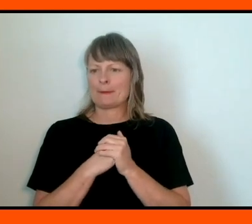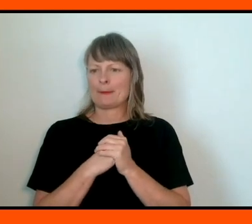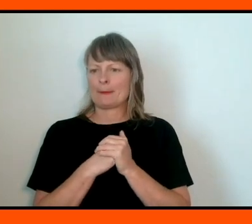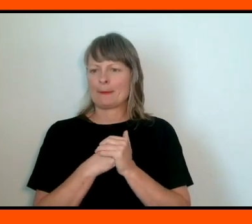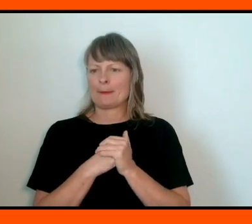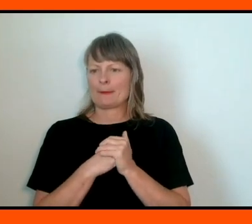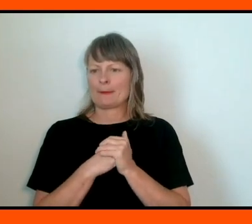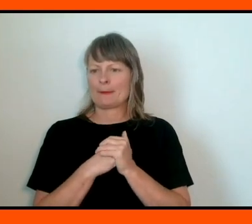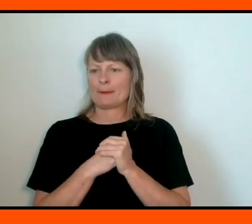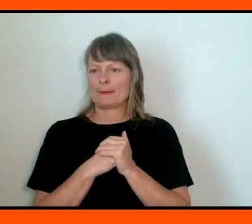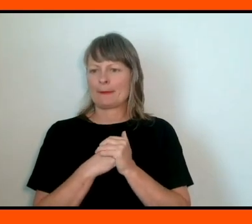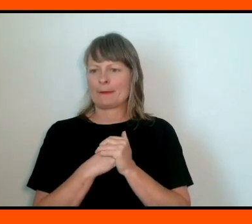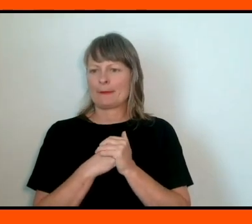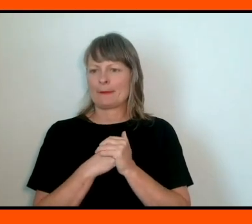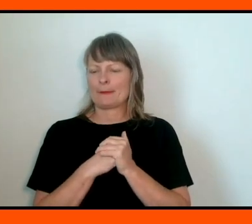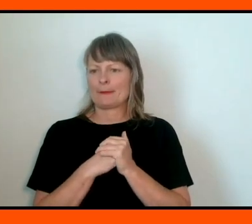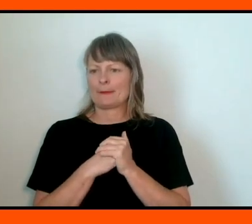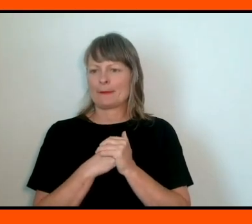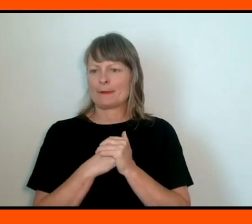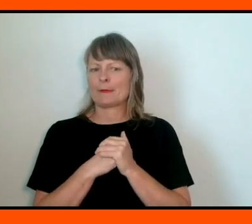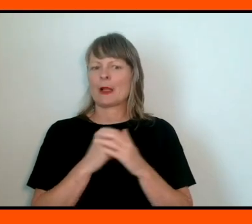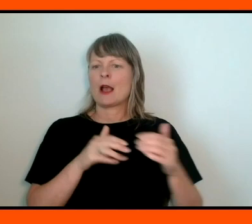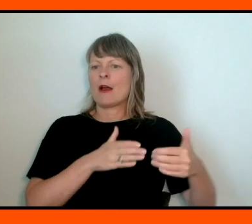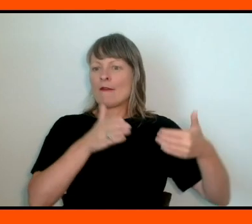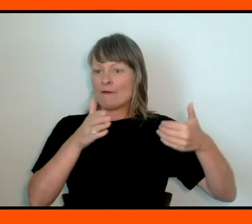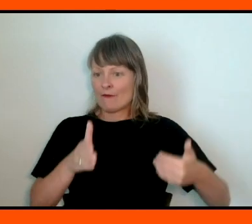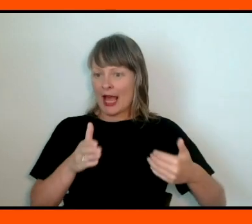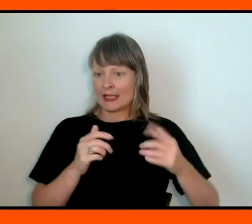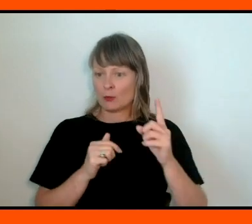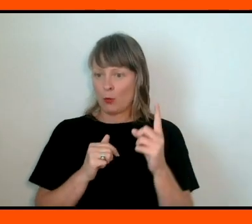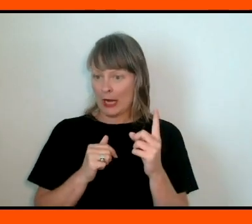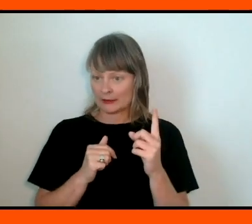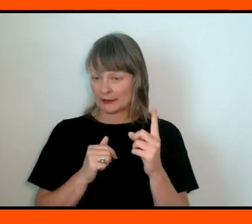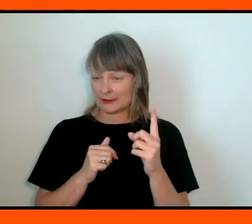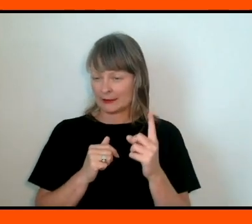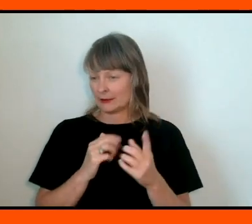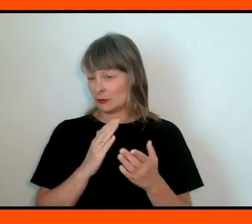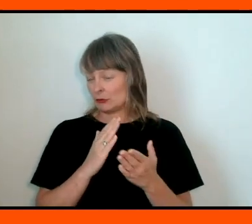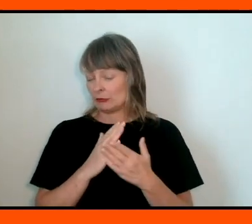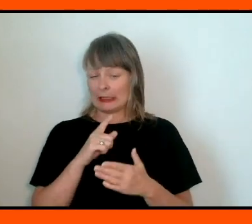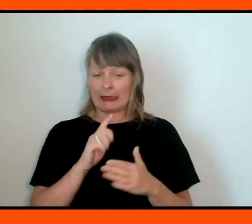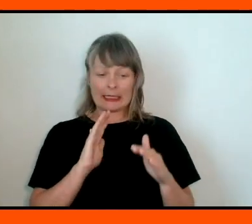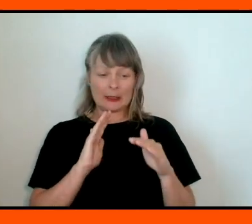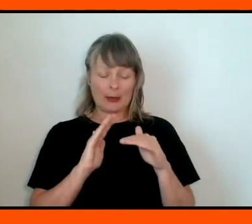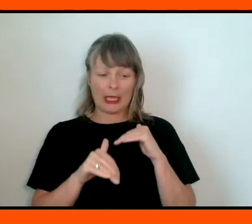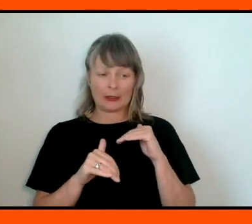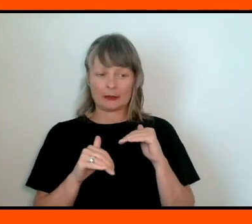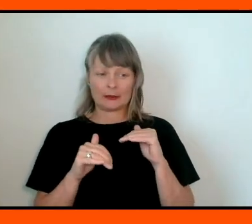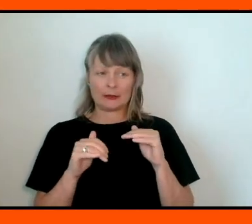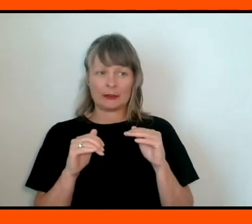I think the nutshell of phase 1 is really around getting a good understanding of all those unmet data